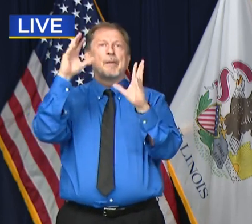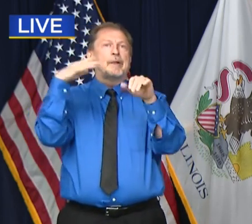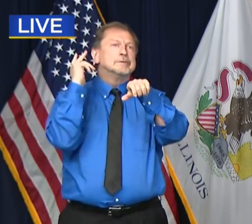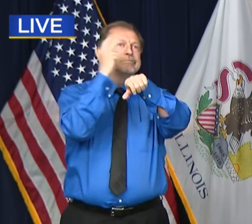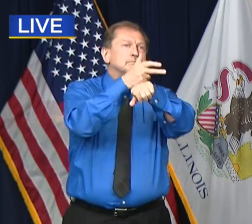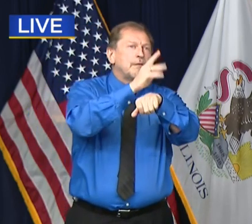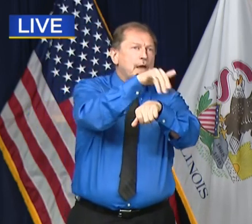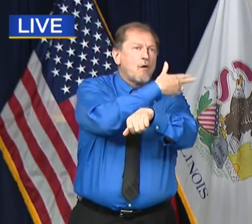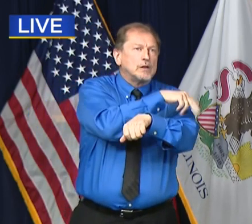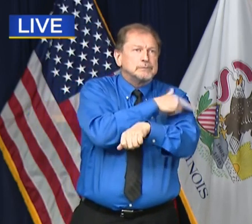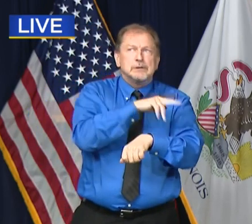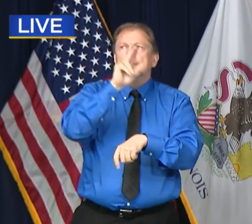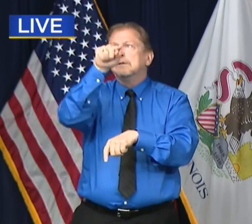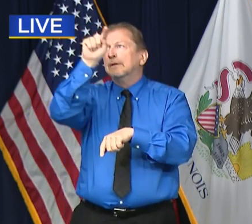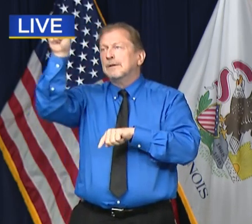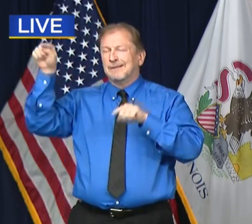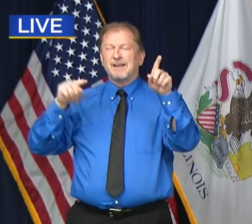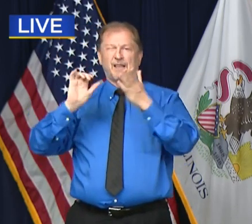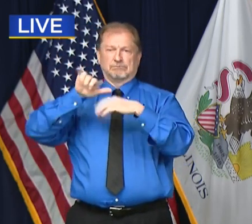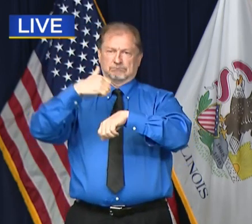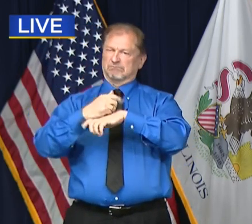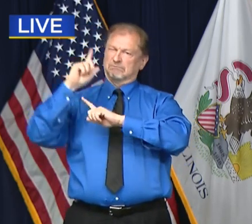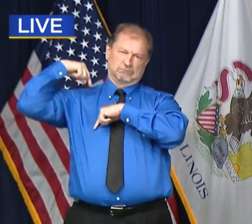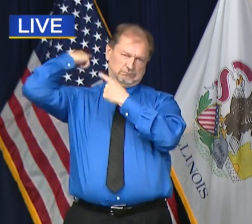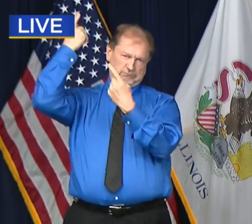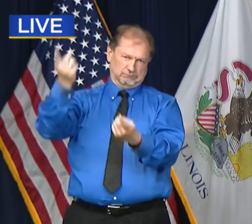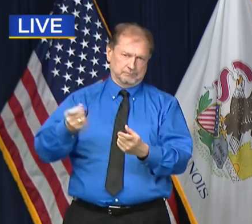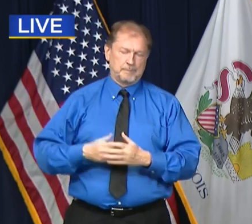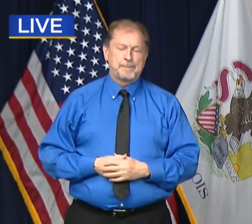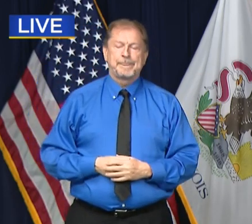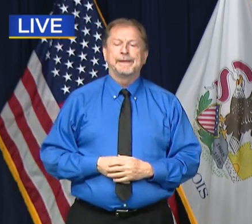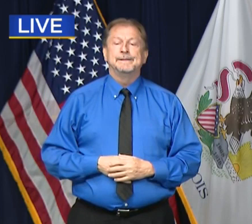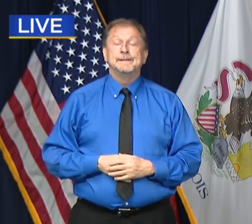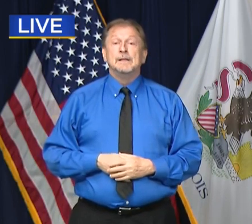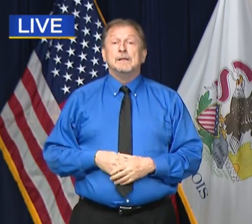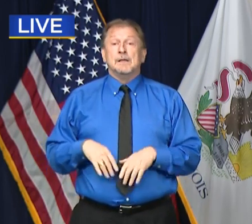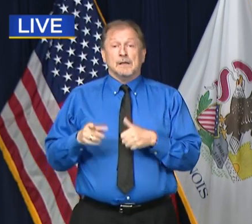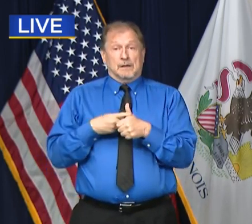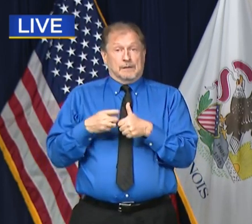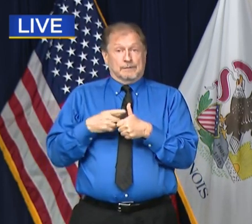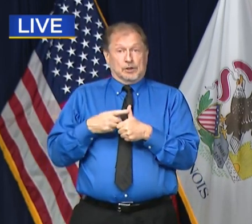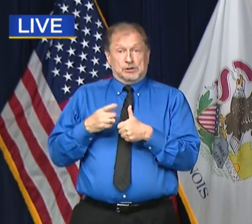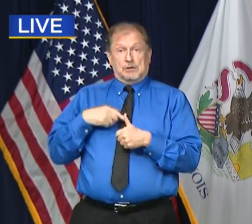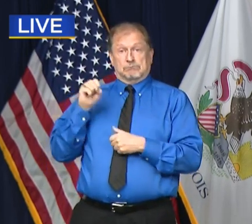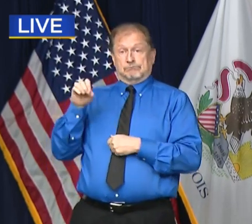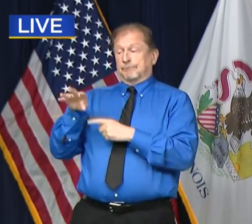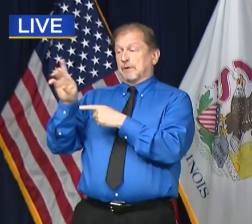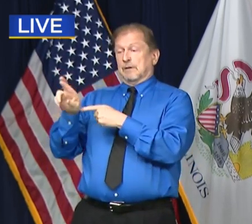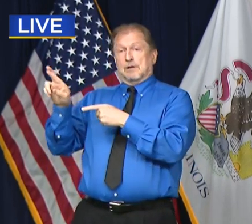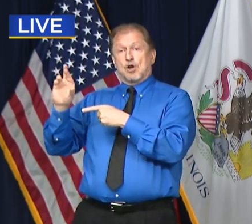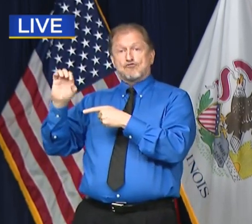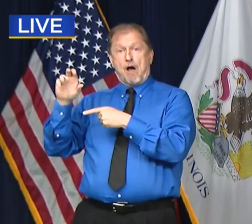INTERCONNECTED NETWORK, EMERGENCY MEDICAL SERVICES THESE ARE THE REGIONS PREEXISTED